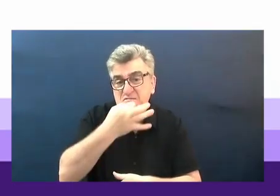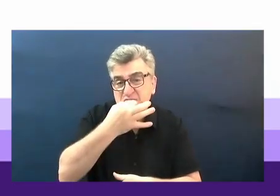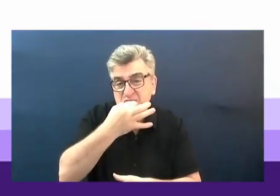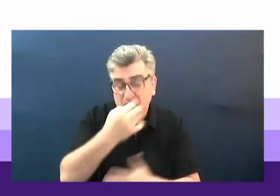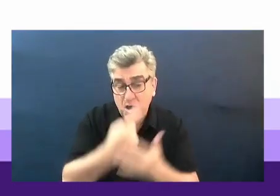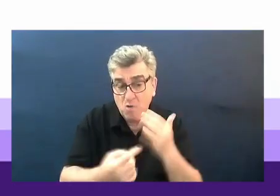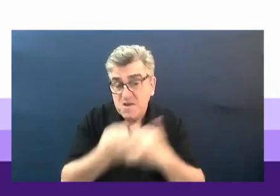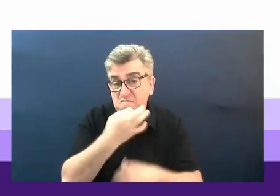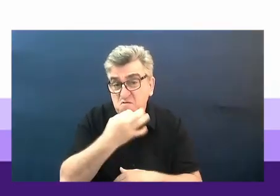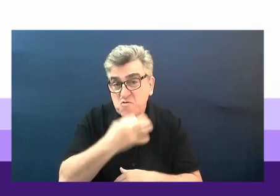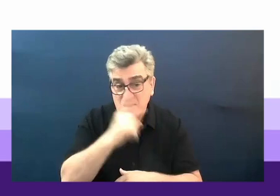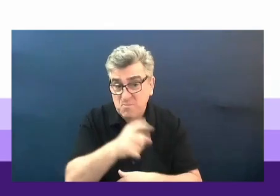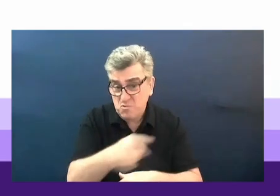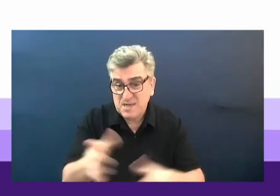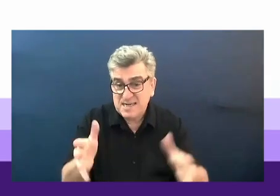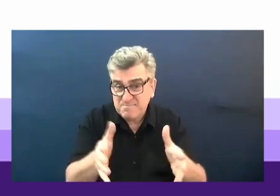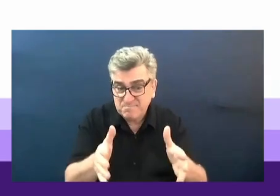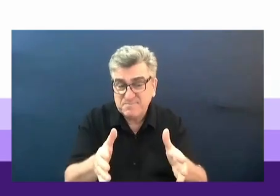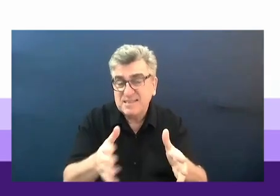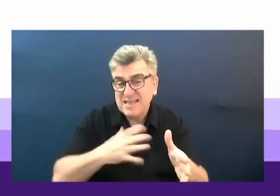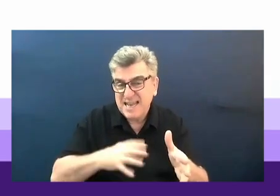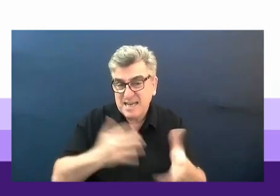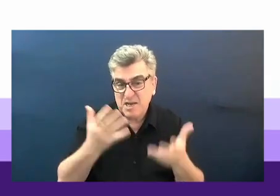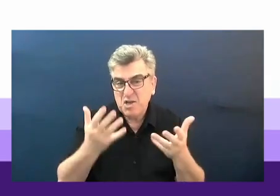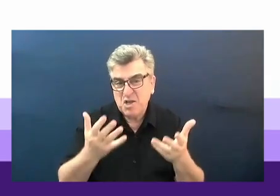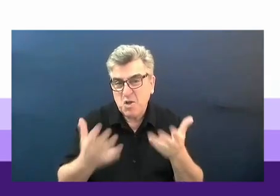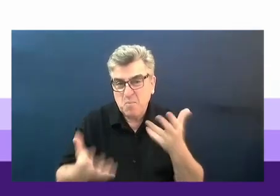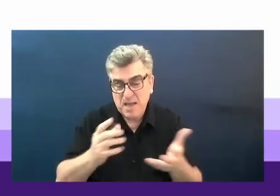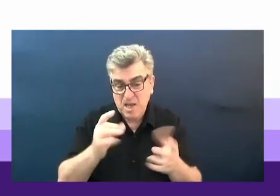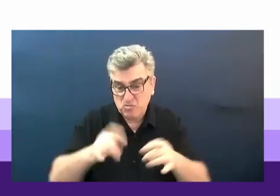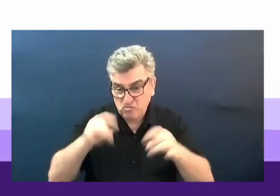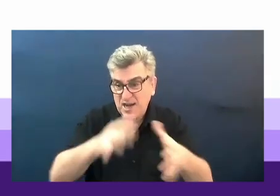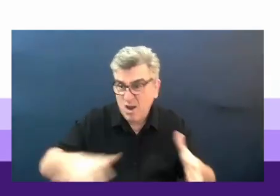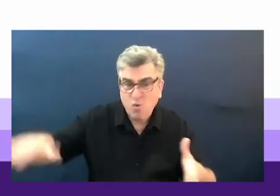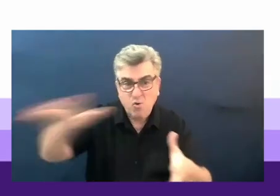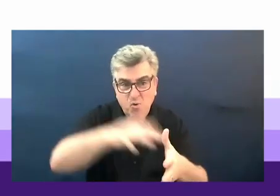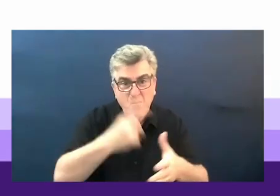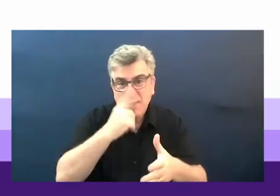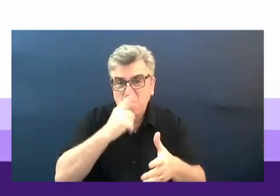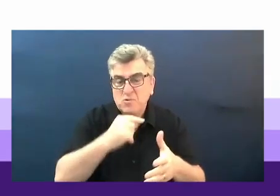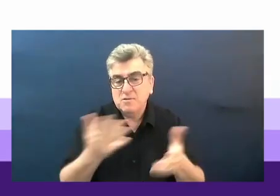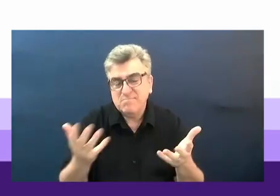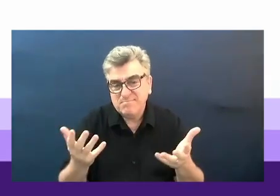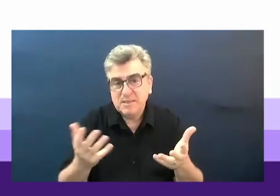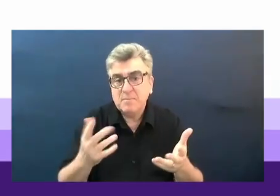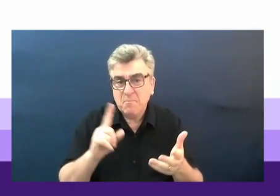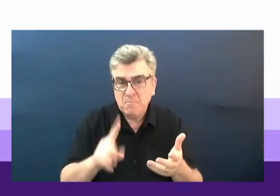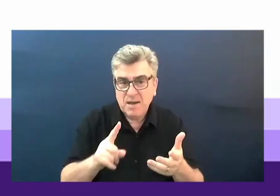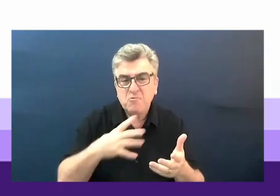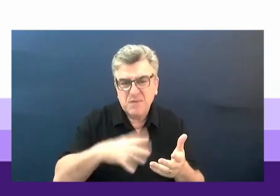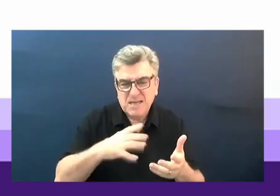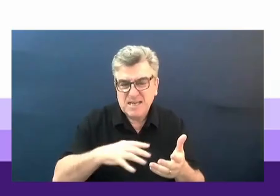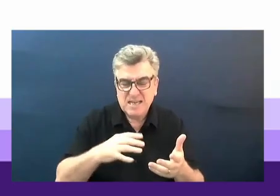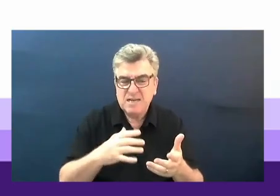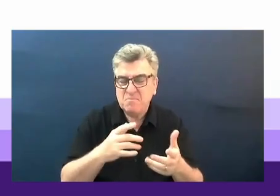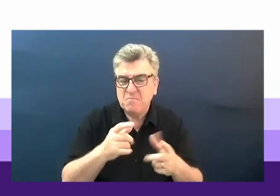I think we need to be a little bit bold. We need to test our ideas and have room to do so.